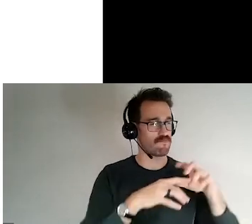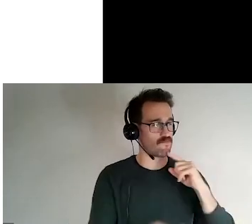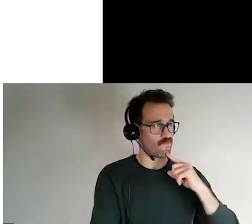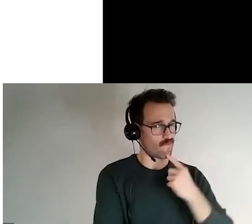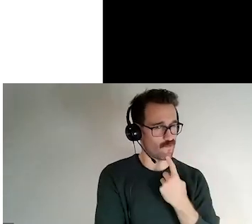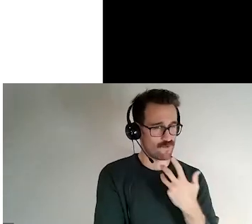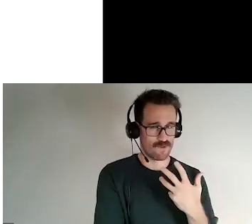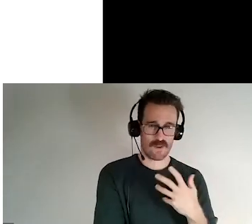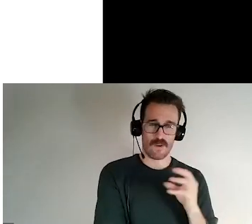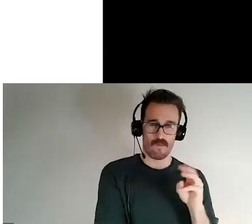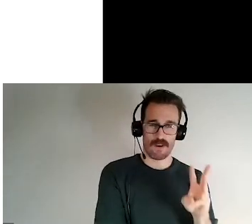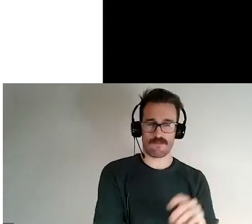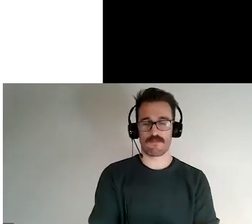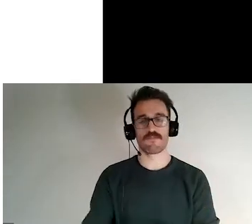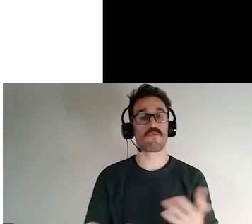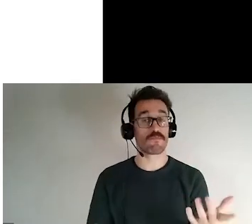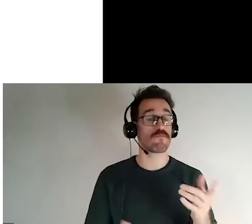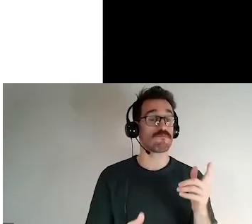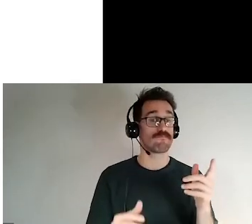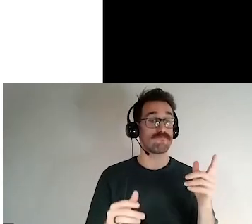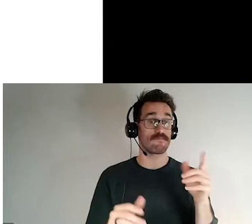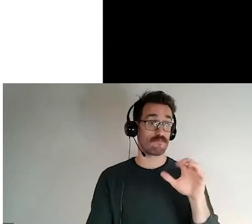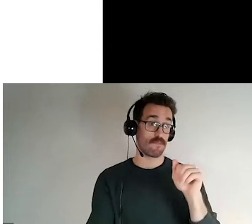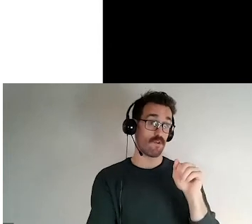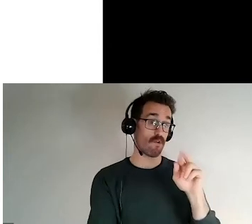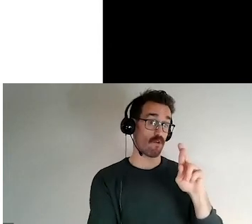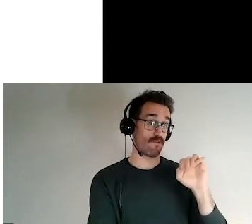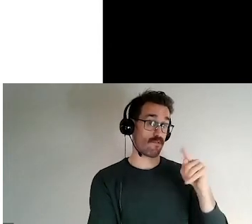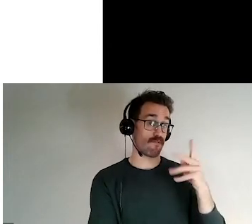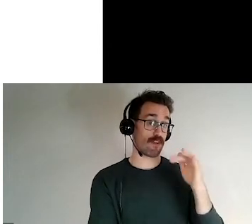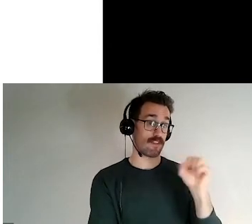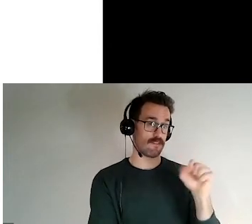In terms of the larger context, arthritis is one of the most common chronic diseases and a leading